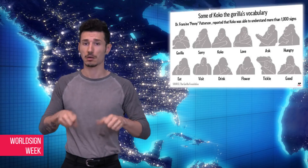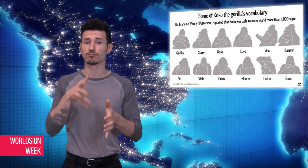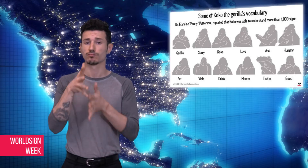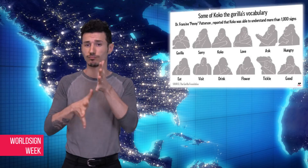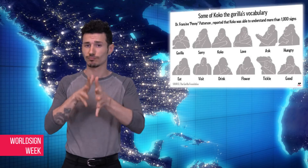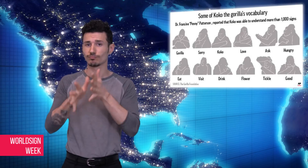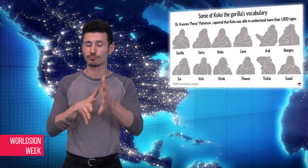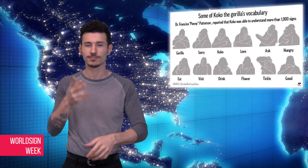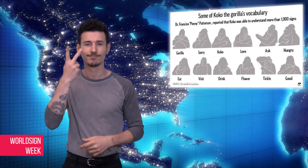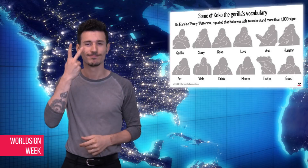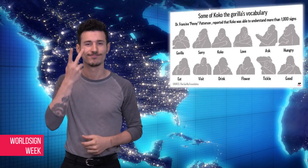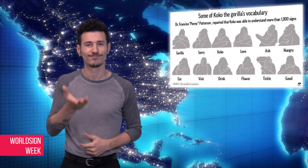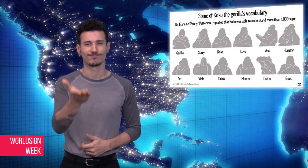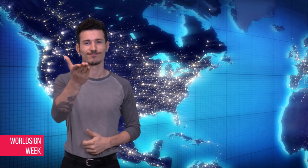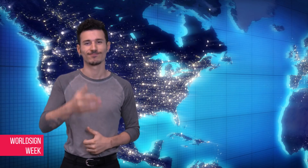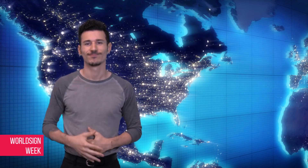sign. Let’s take a look at other apes.